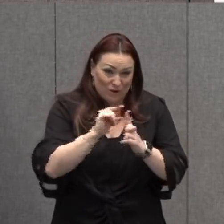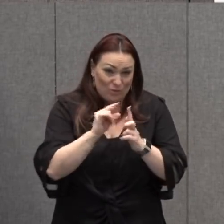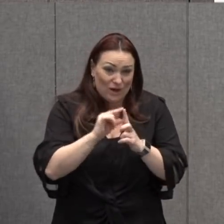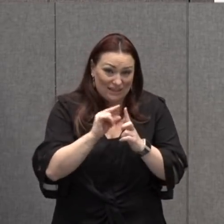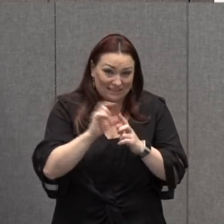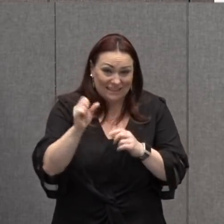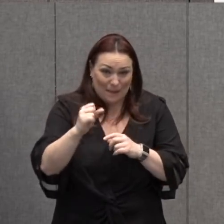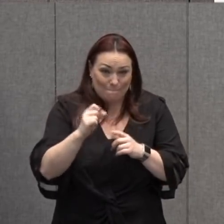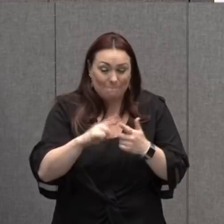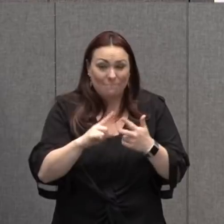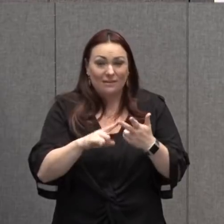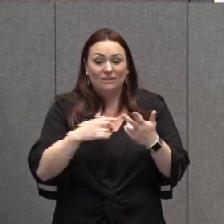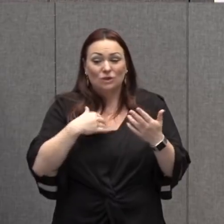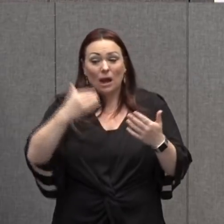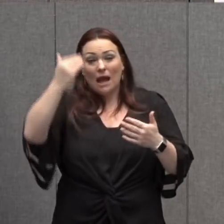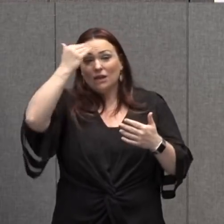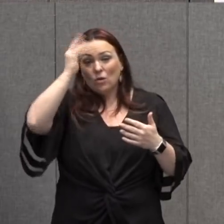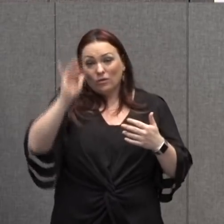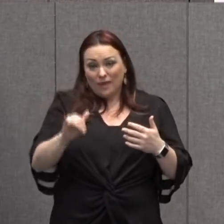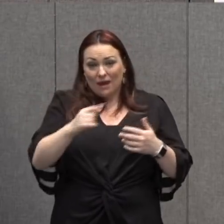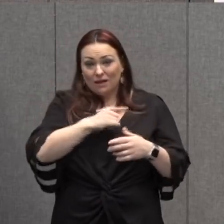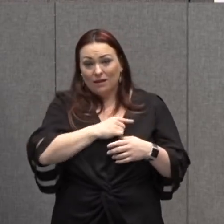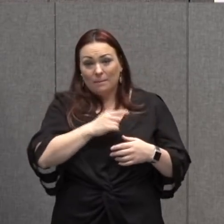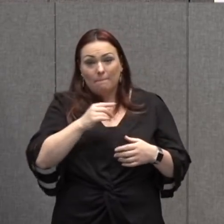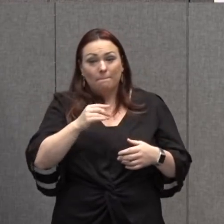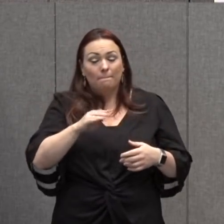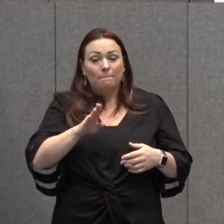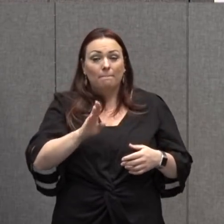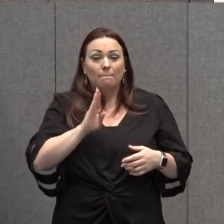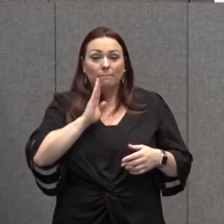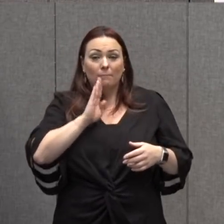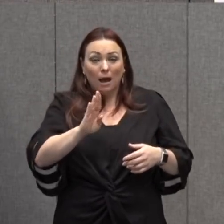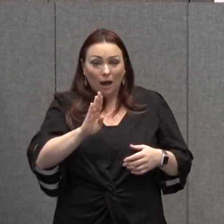So I know that this says b, ee, but what happens